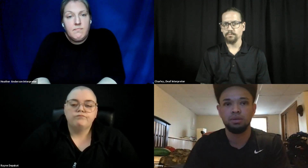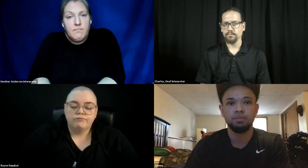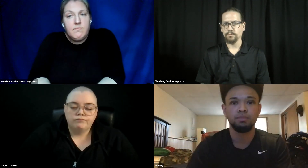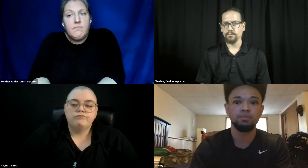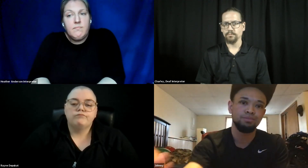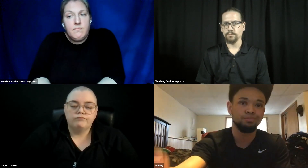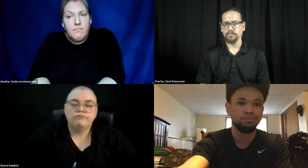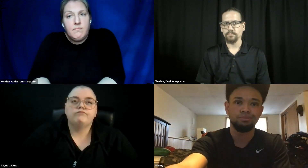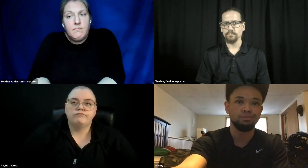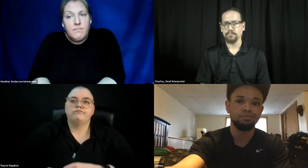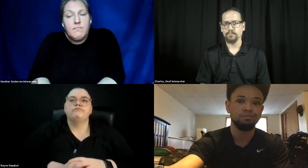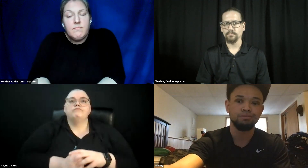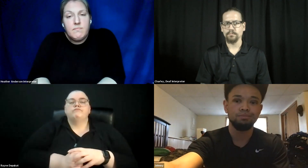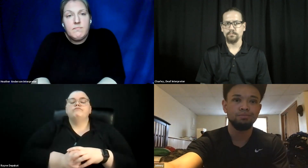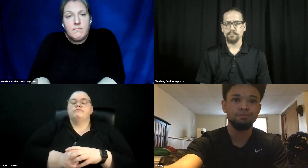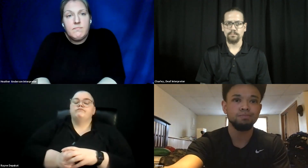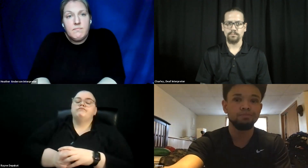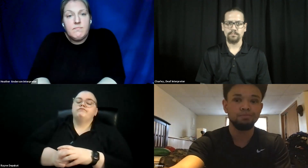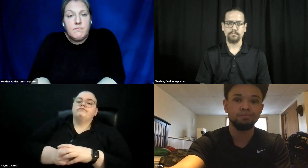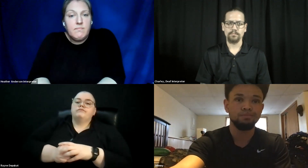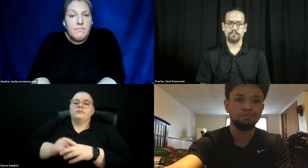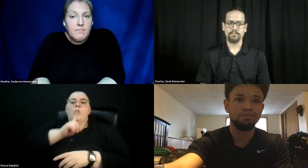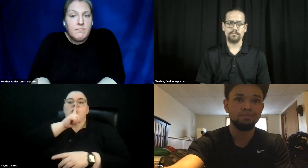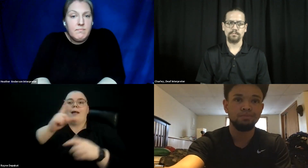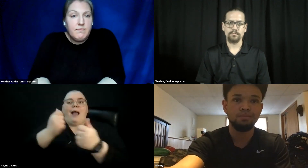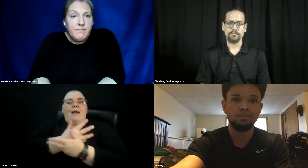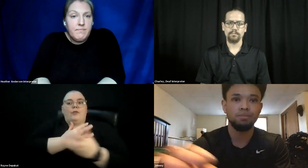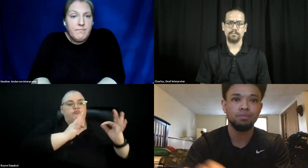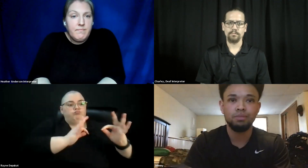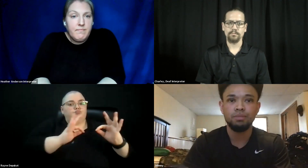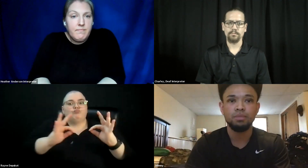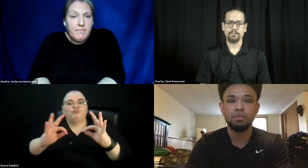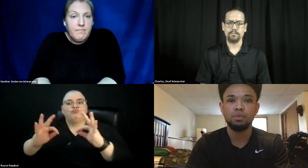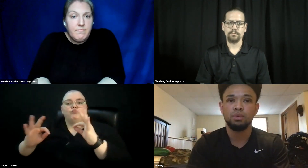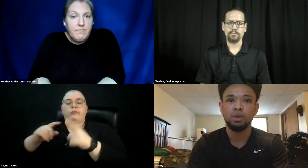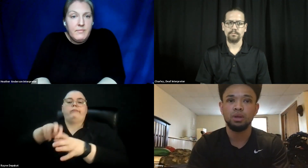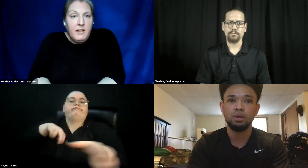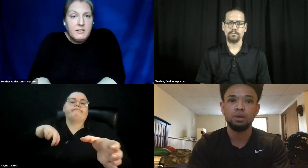There was plenty of time that was given so it should have worked.